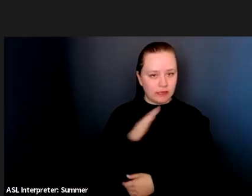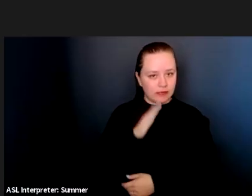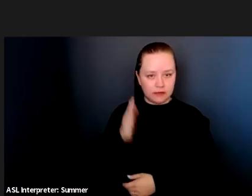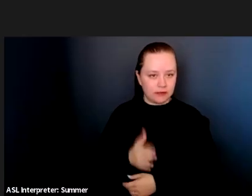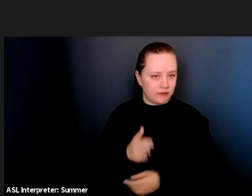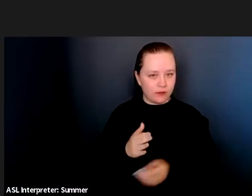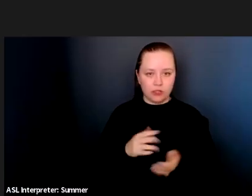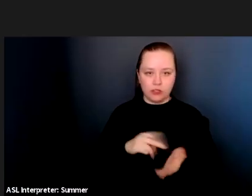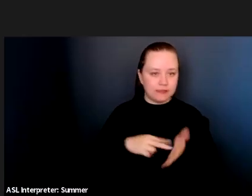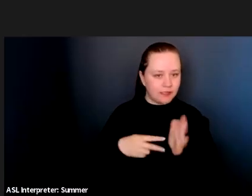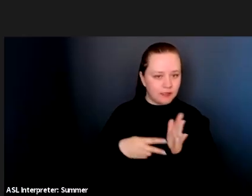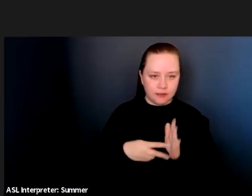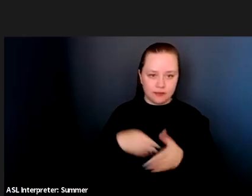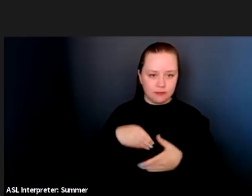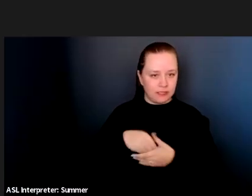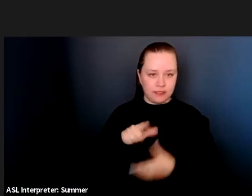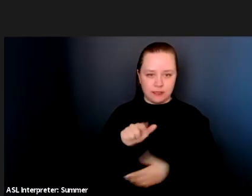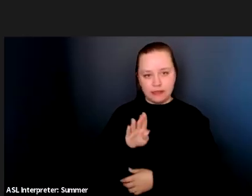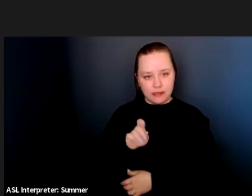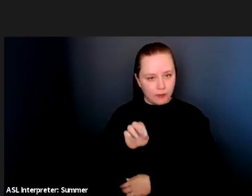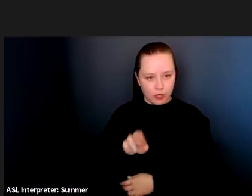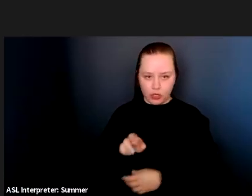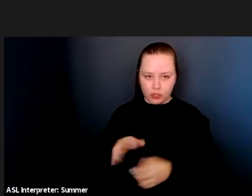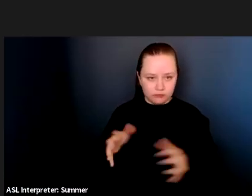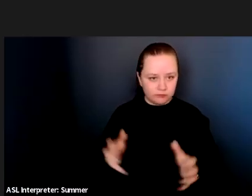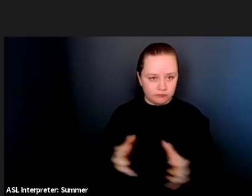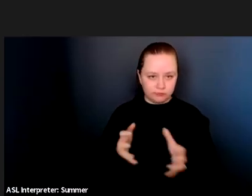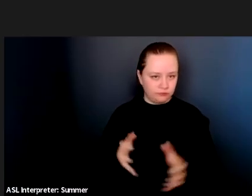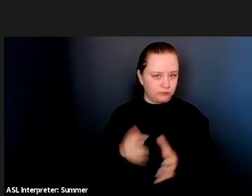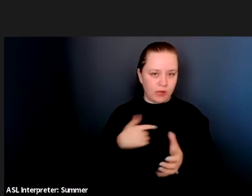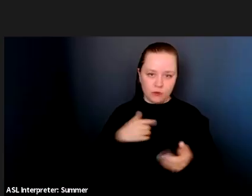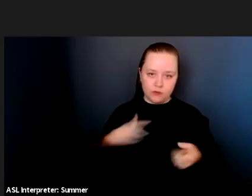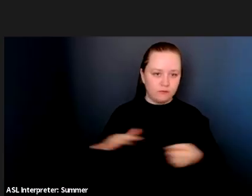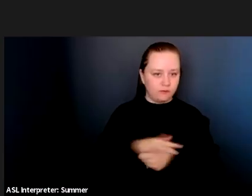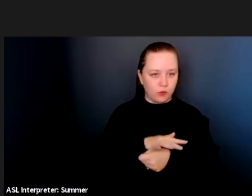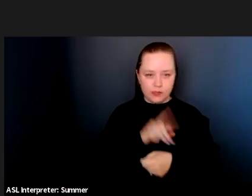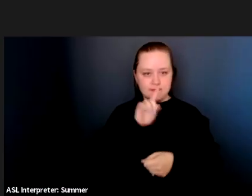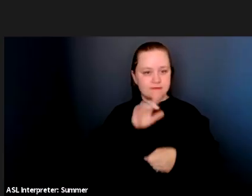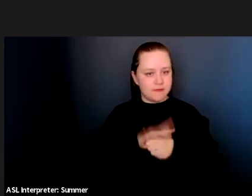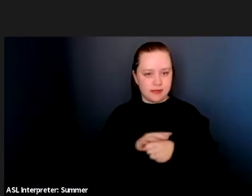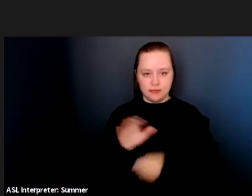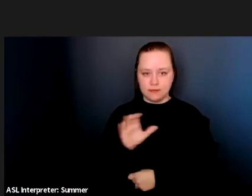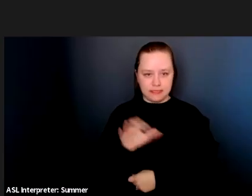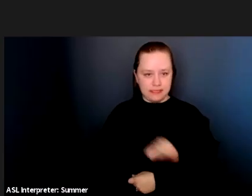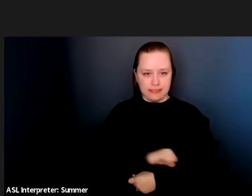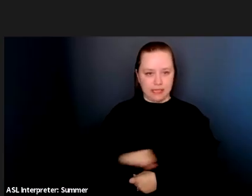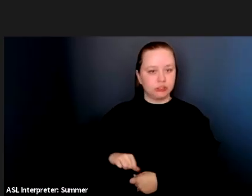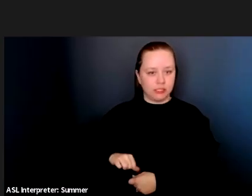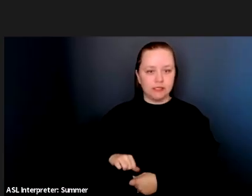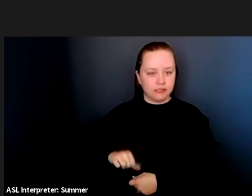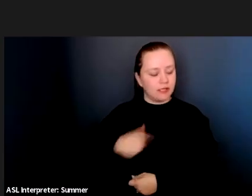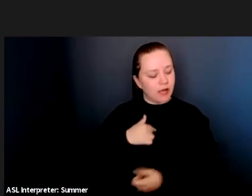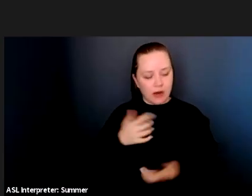labor and was fully committed to my c-section. I wanted the safest, easiest,